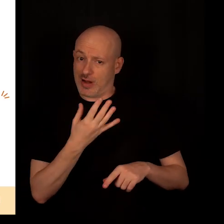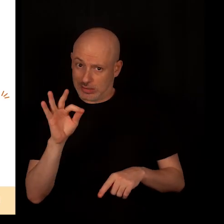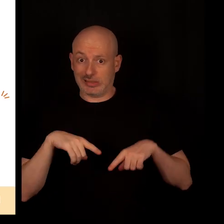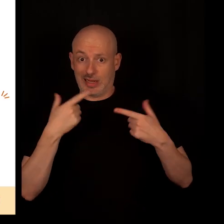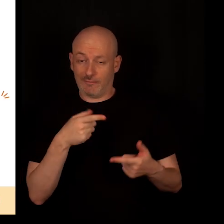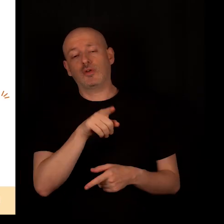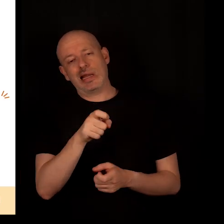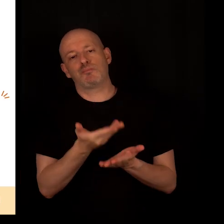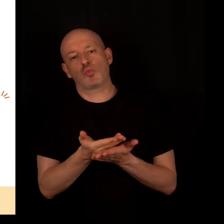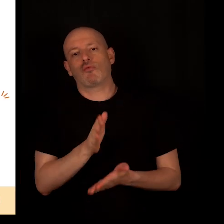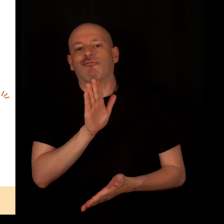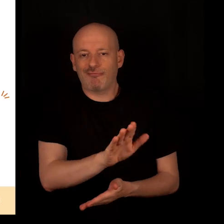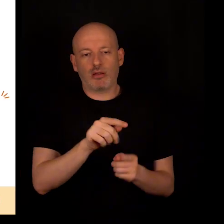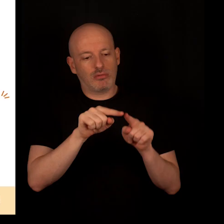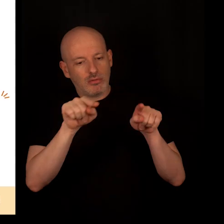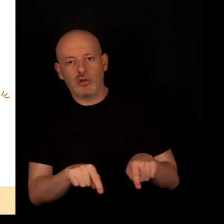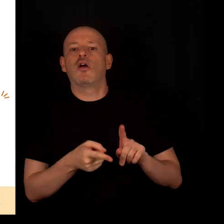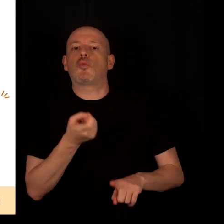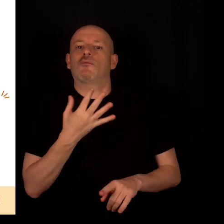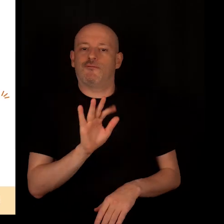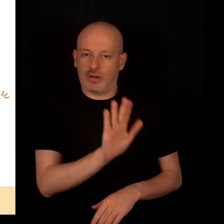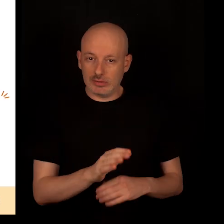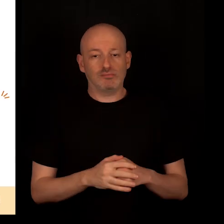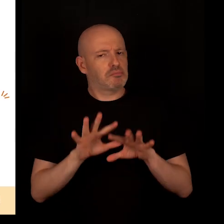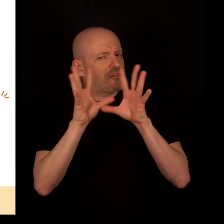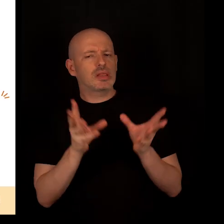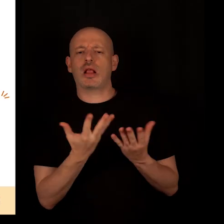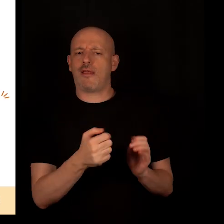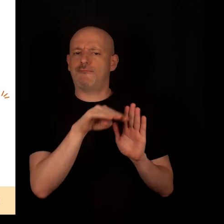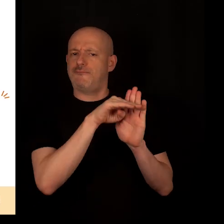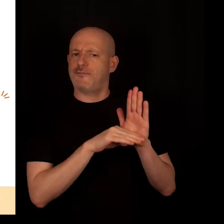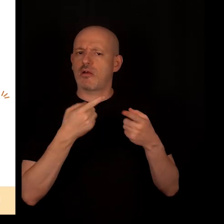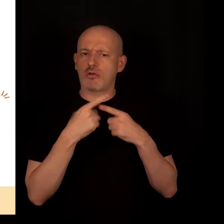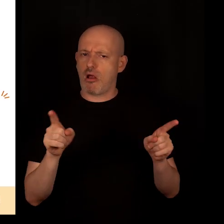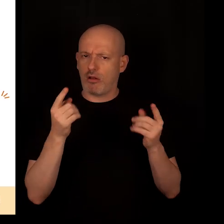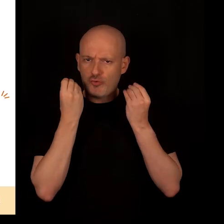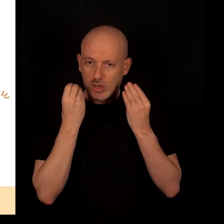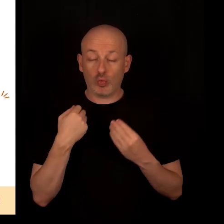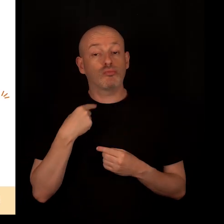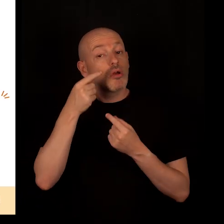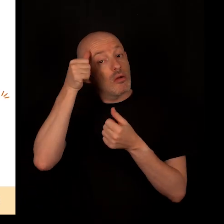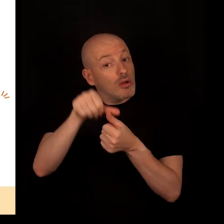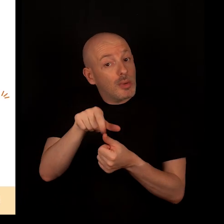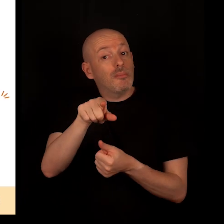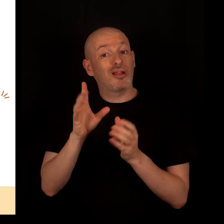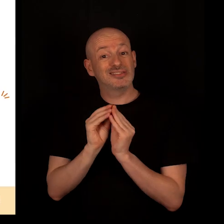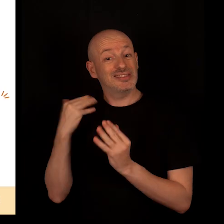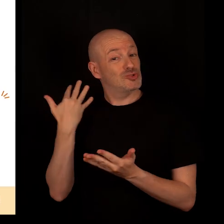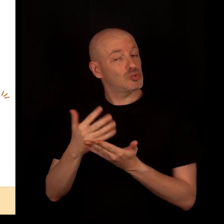you need to have a proof of their legal residence there. And everything is in the call. Again, I'm reminding you these sessions are just